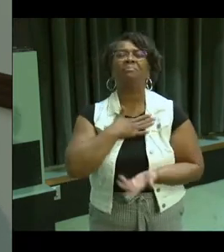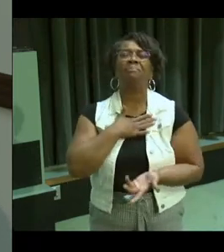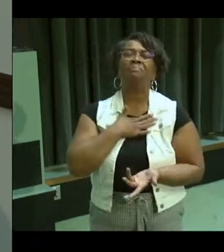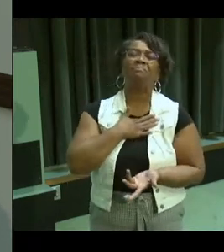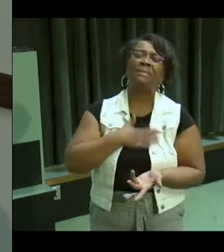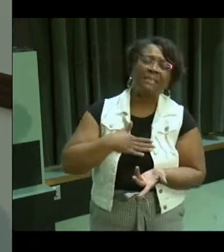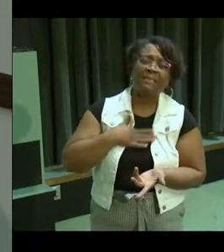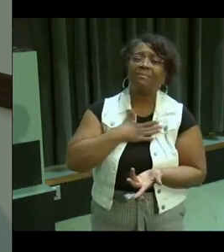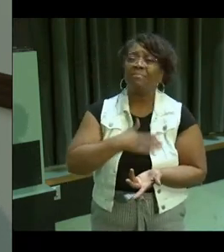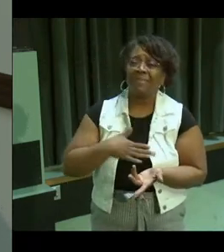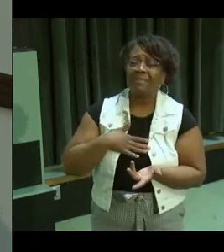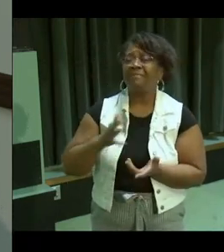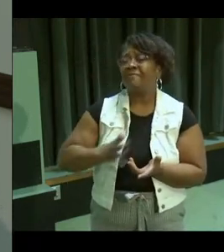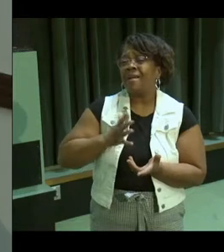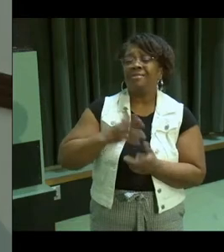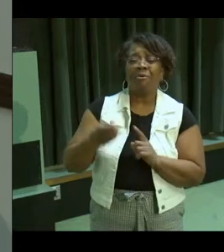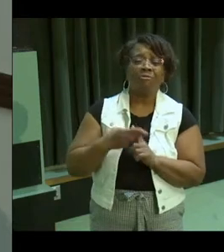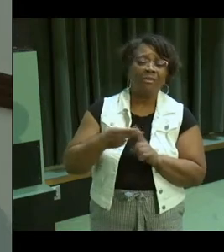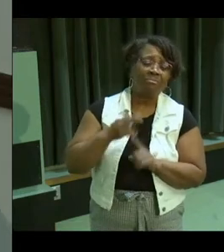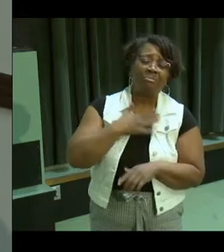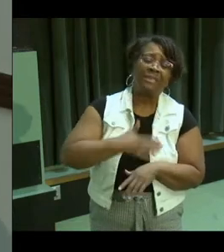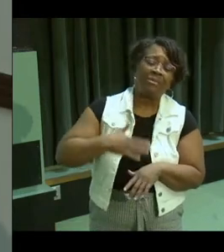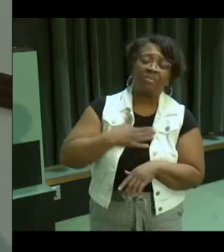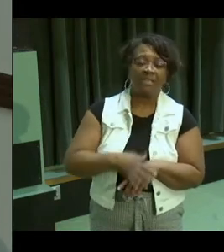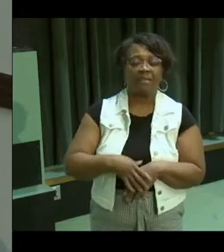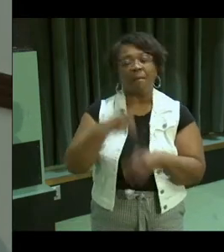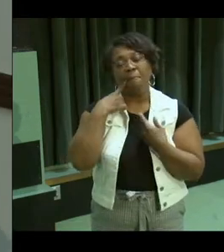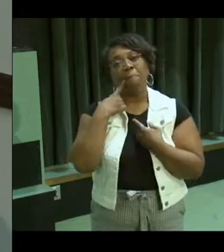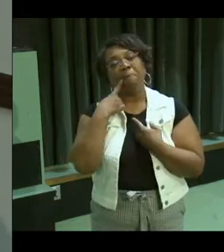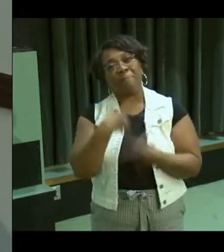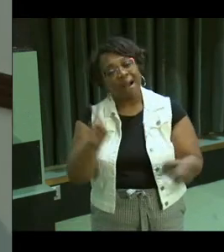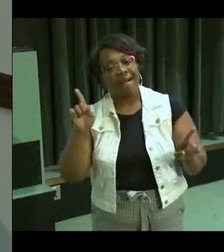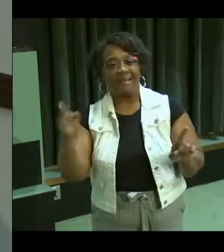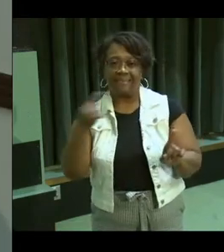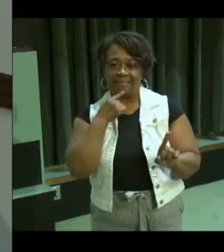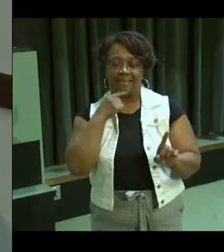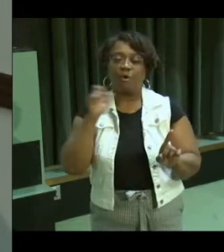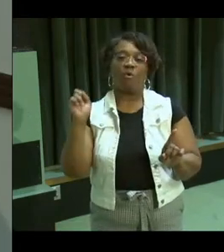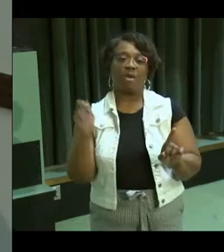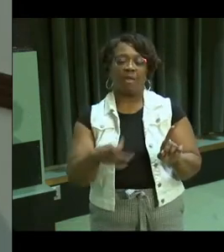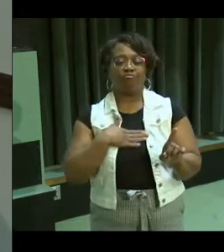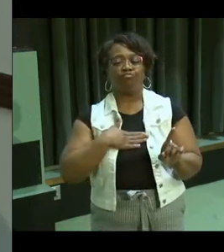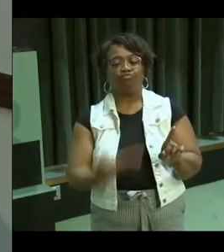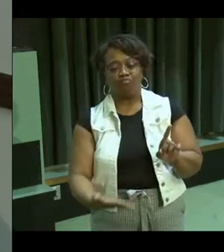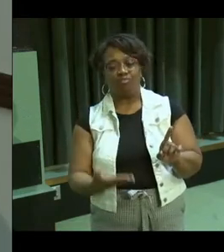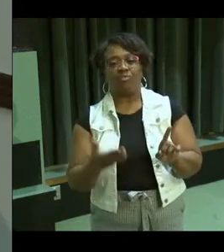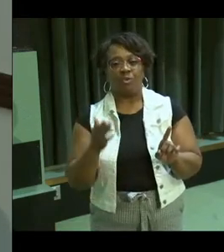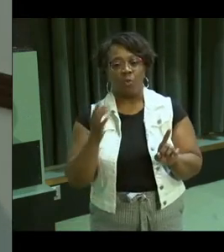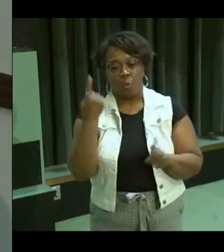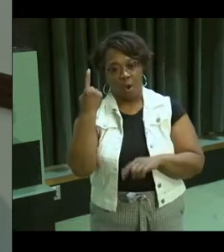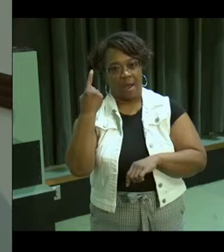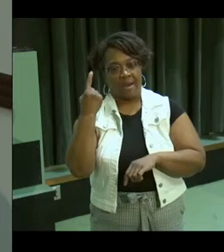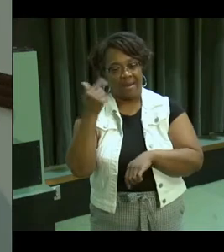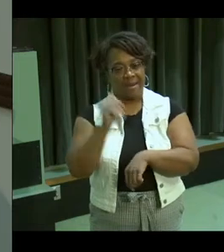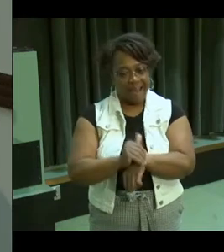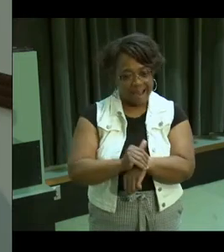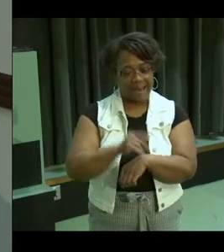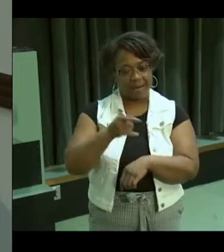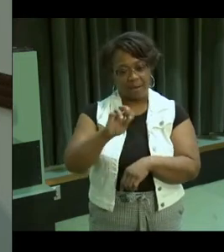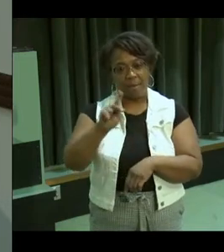at the hotel. And we're like, come on. Like we've never stayed in a fancy hotel. You got to let